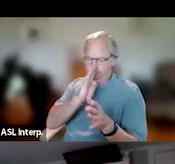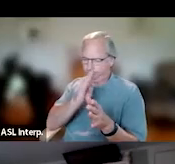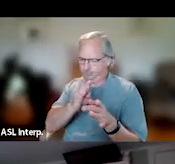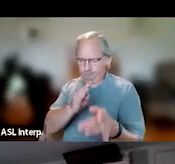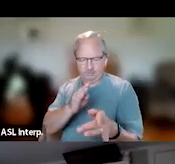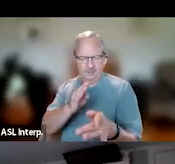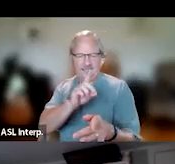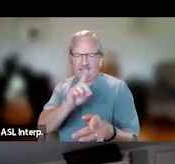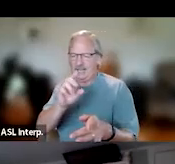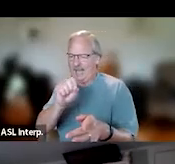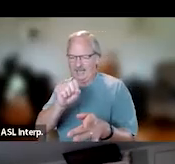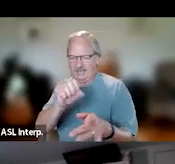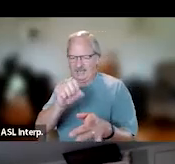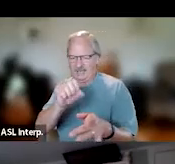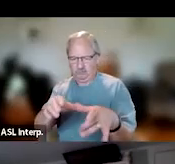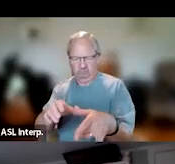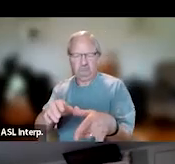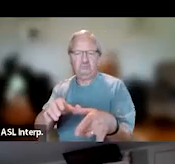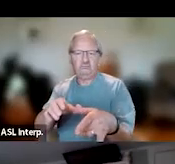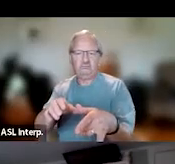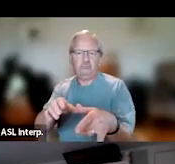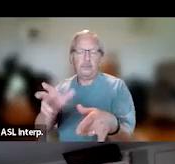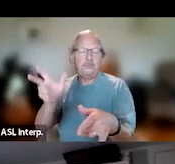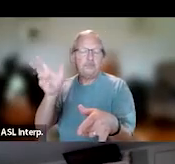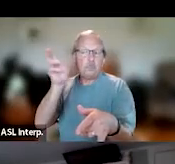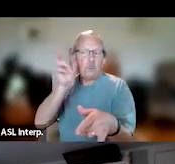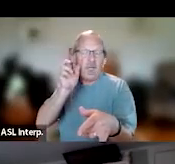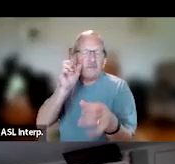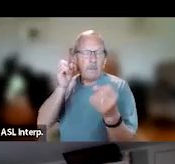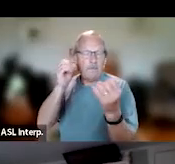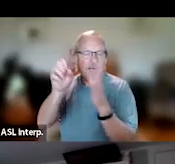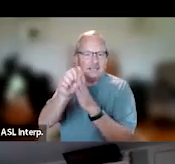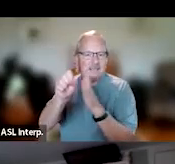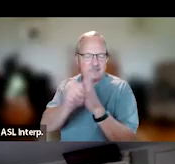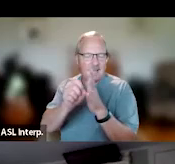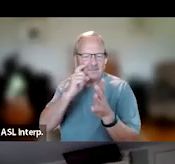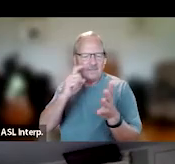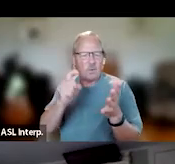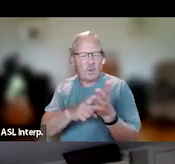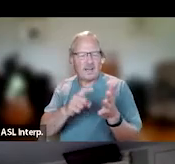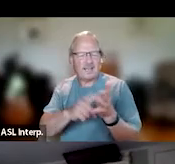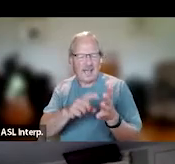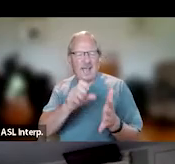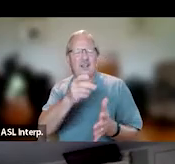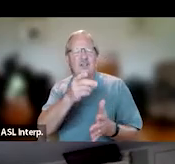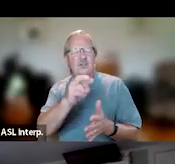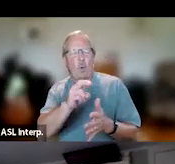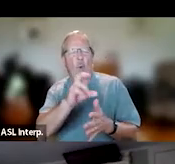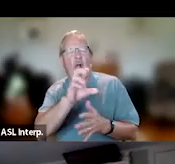you know, we are hearing from many of our states that they are gonna recognize SOAR claims. And I think if you're unsure,